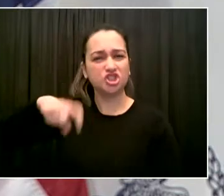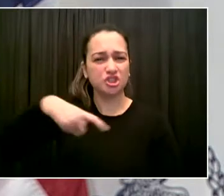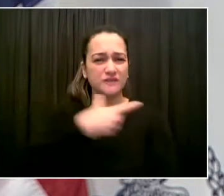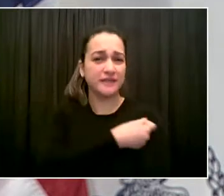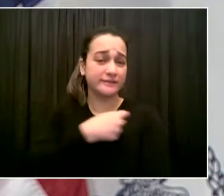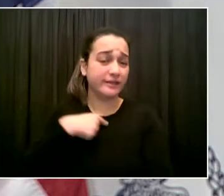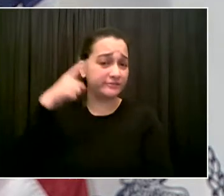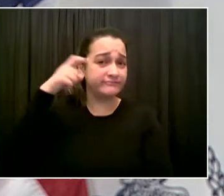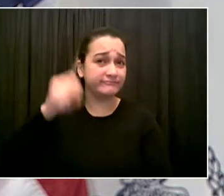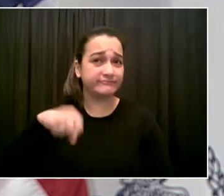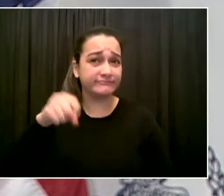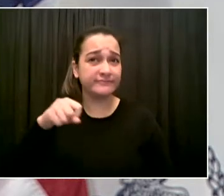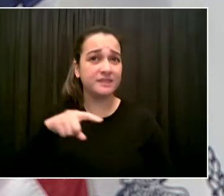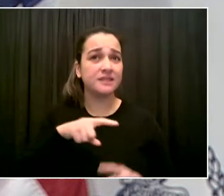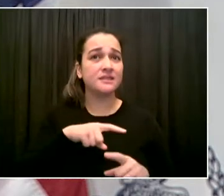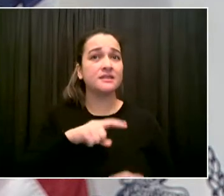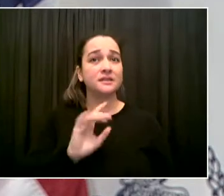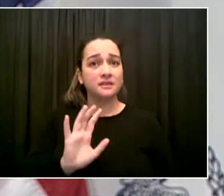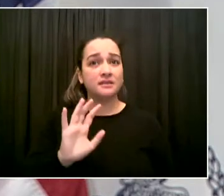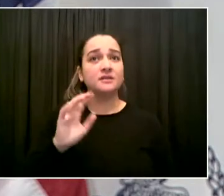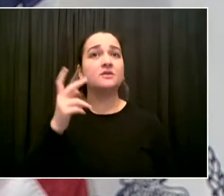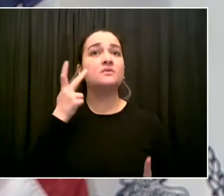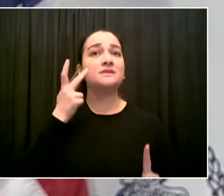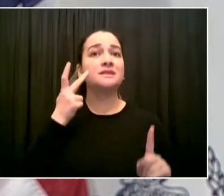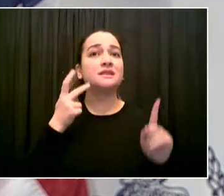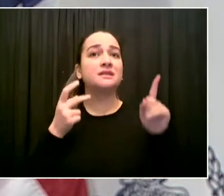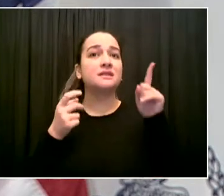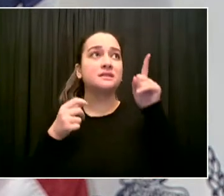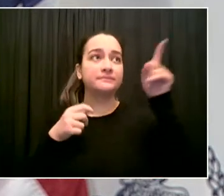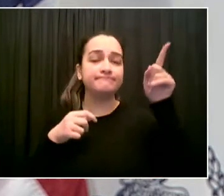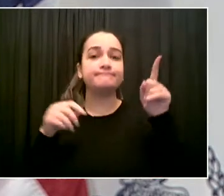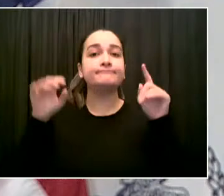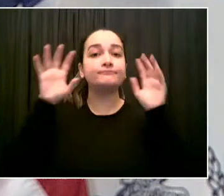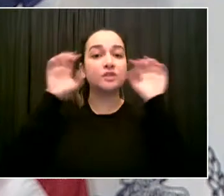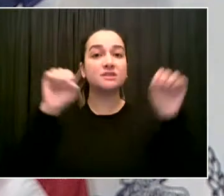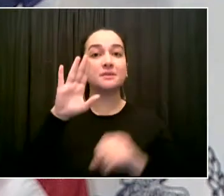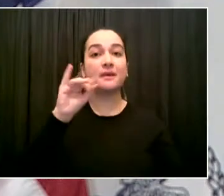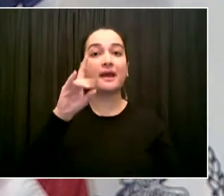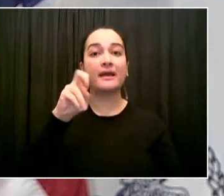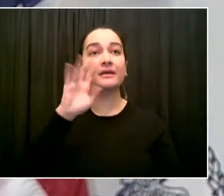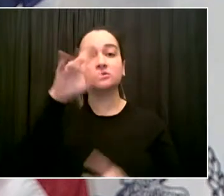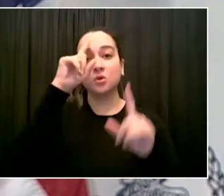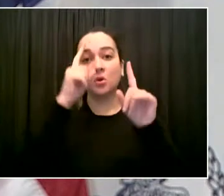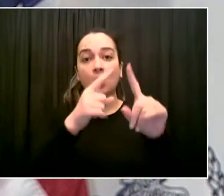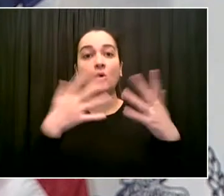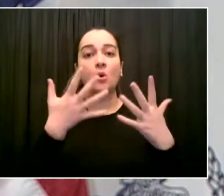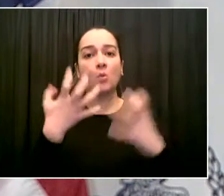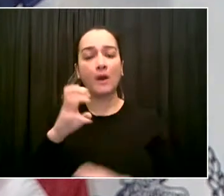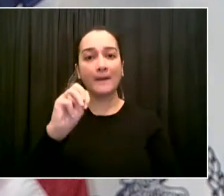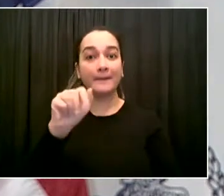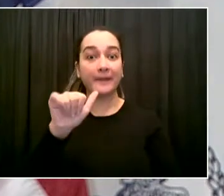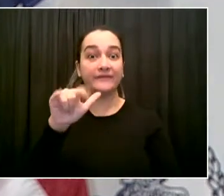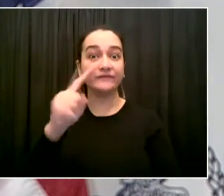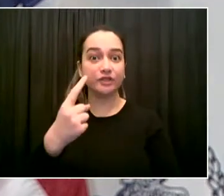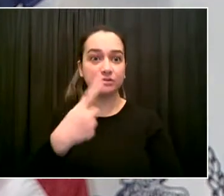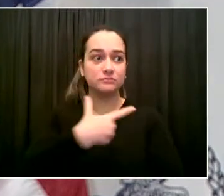A GREE ATTIME TO OPEN IT UP TO ALL ADULTS. AS THESE PINPOINT DECISIIONS I THINNTK HHEY SHOULD KEEP UP WITH REALITY